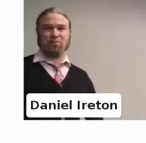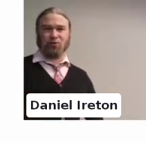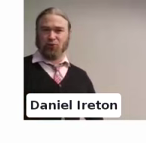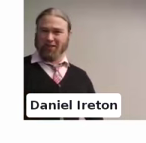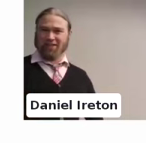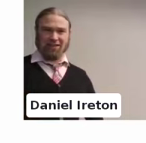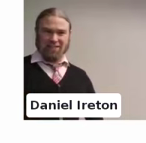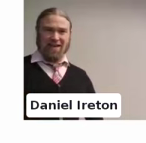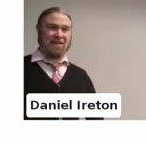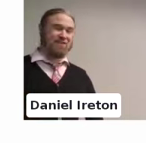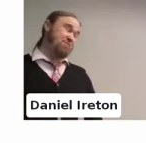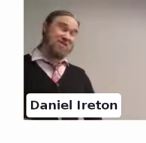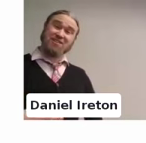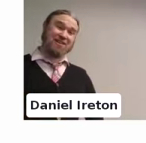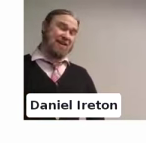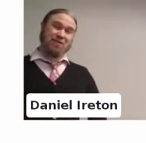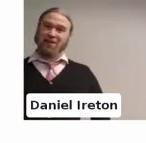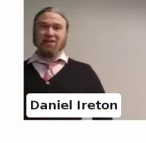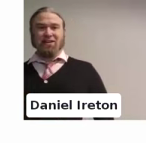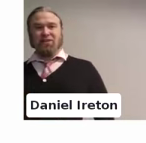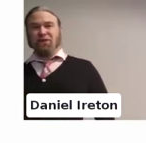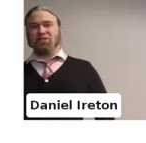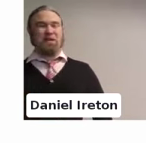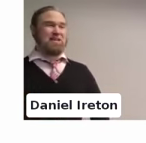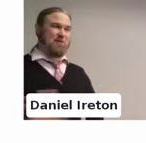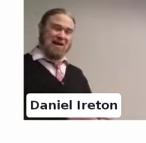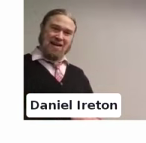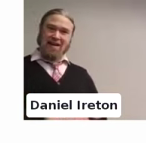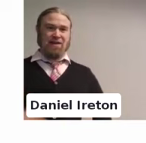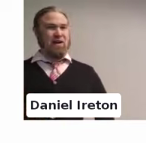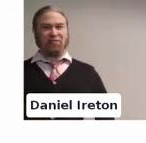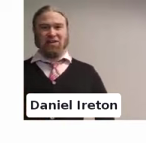We had 114, that was just registered attendees.